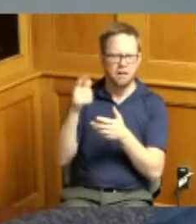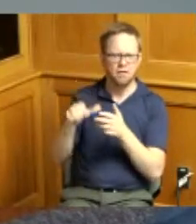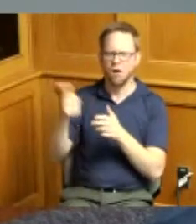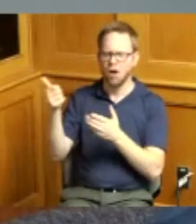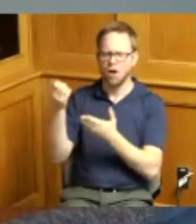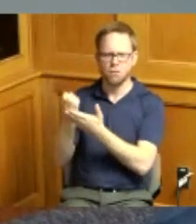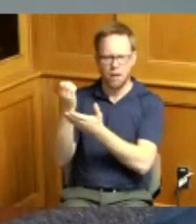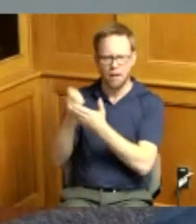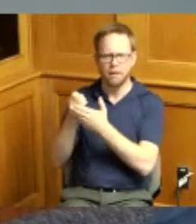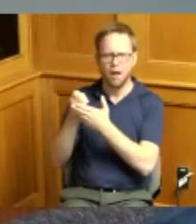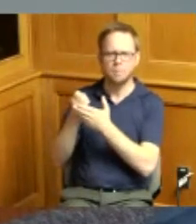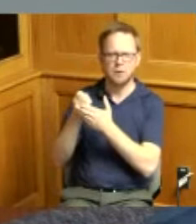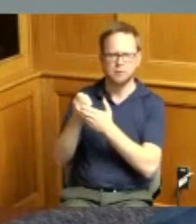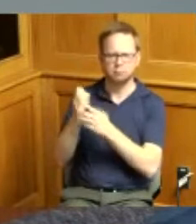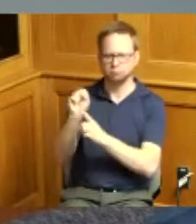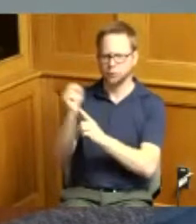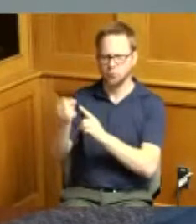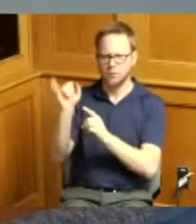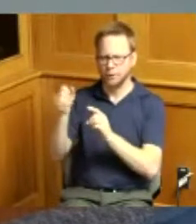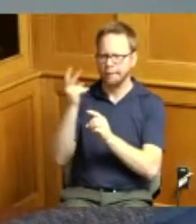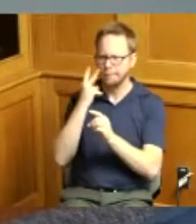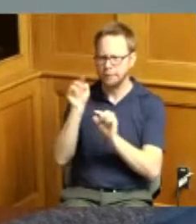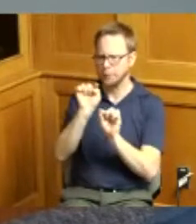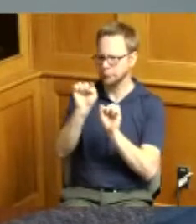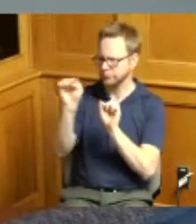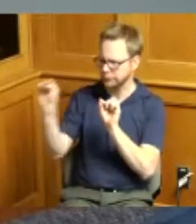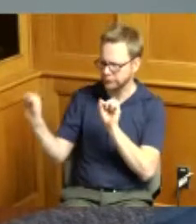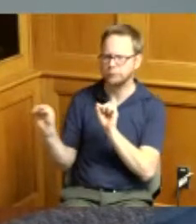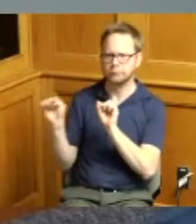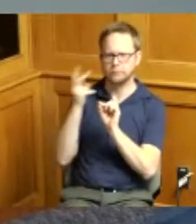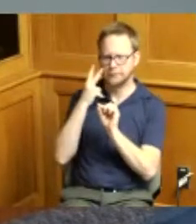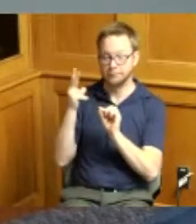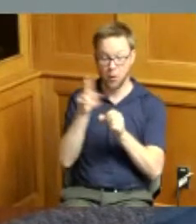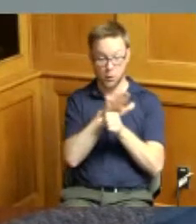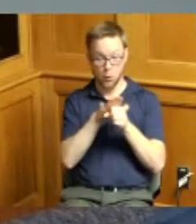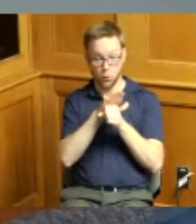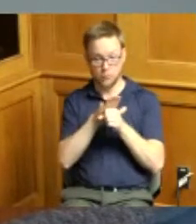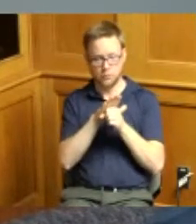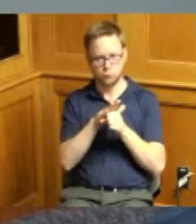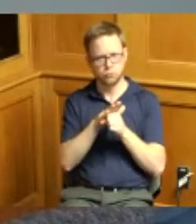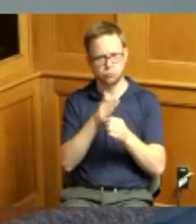that we do continue to see a lot of activity here locally in terms of building permits